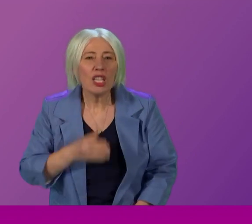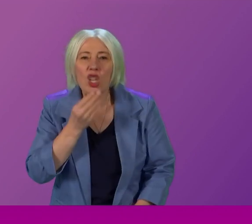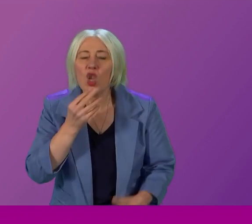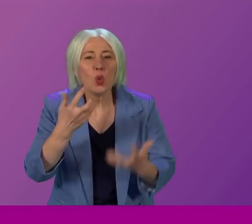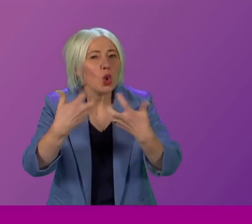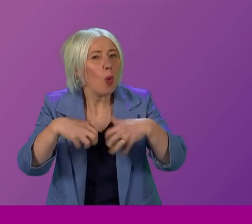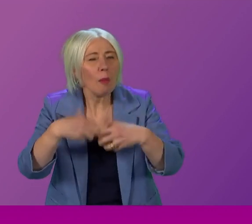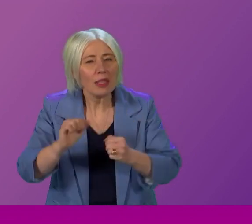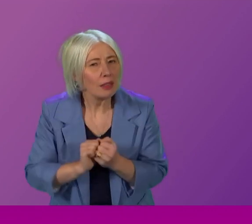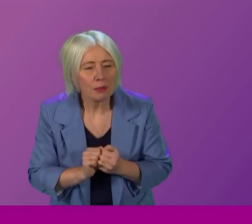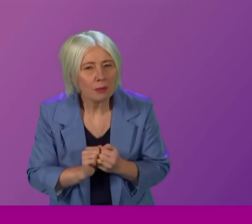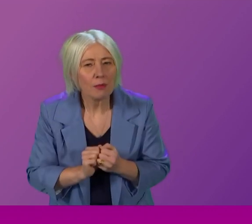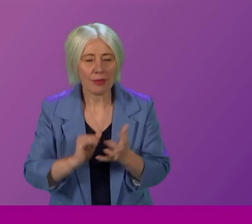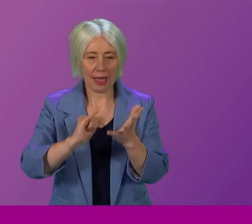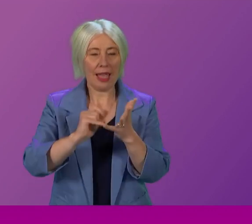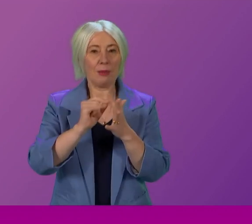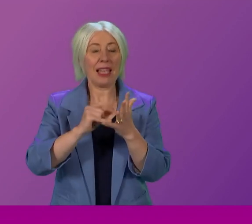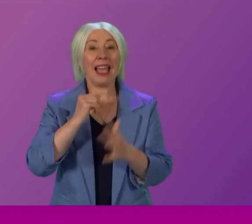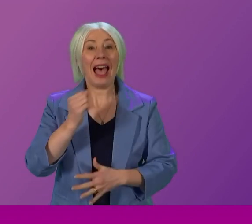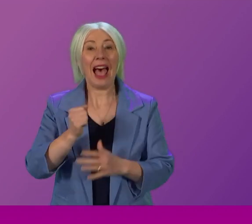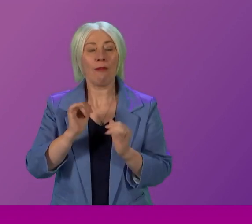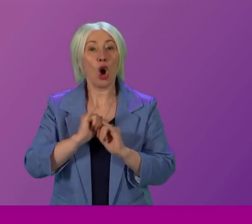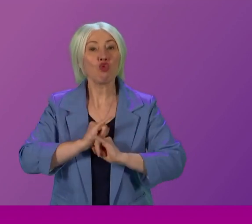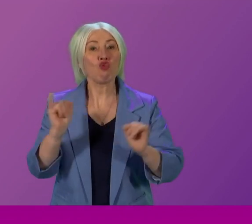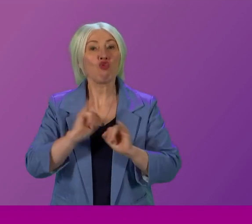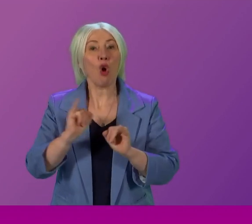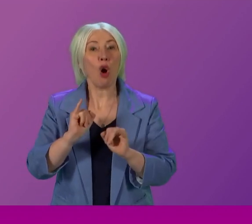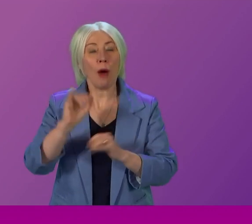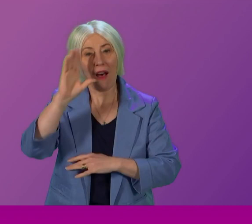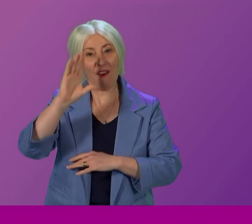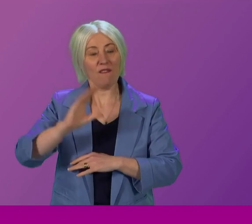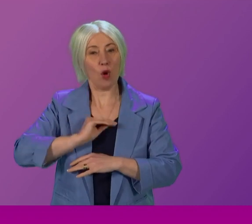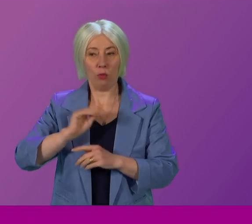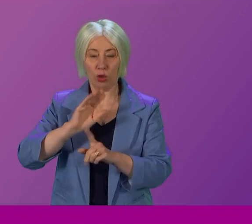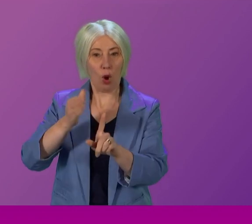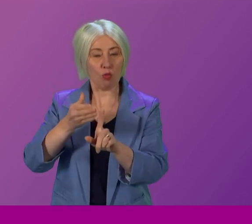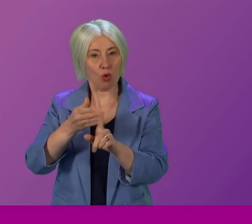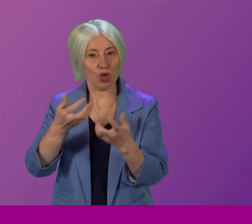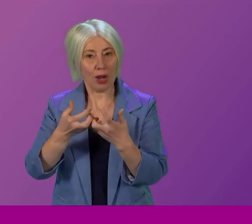The SPS has a trauma-informed approach to the management of those in custody,